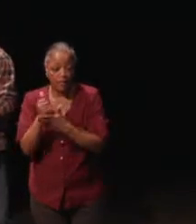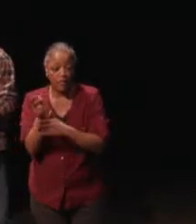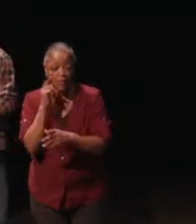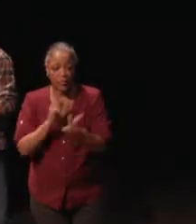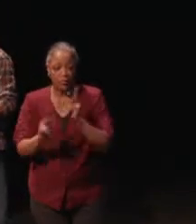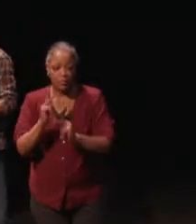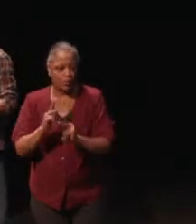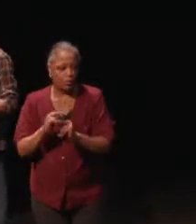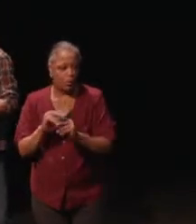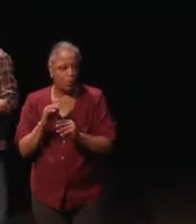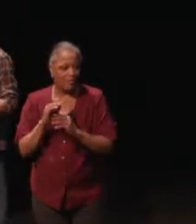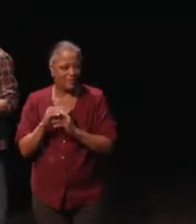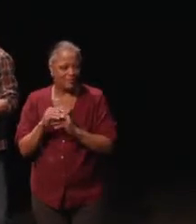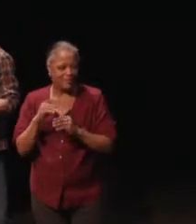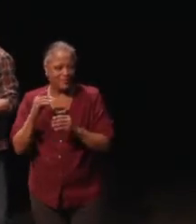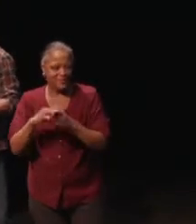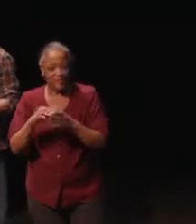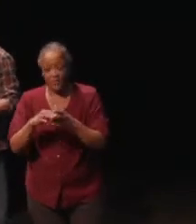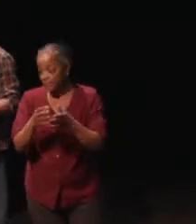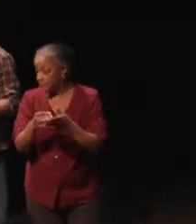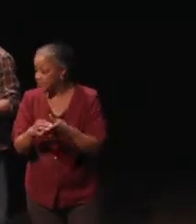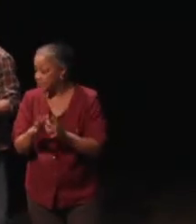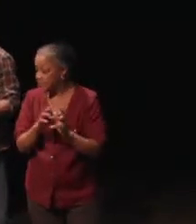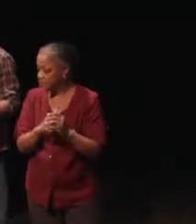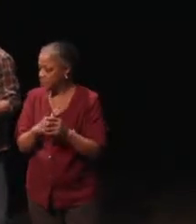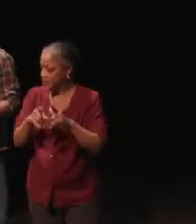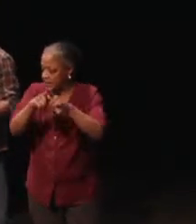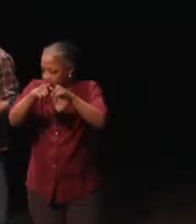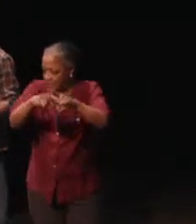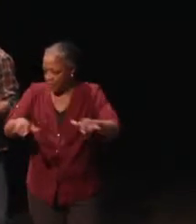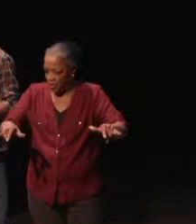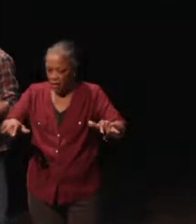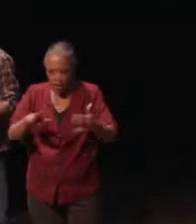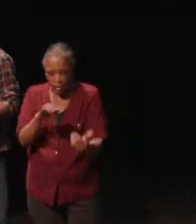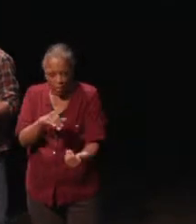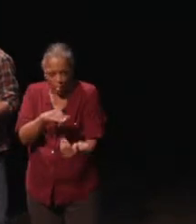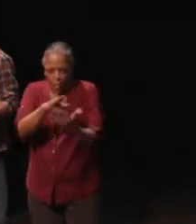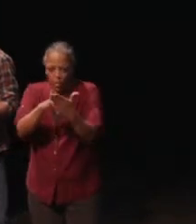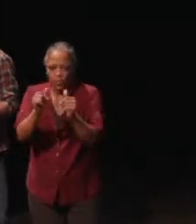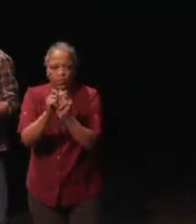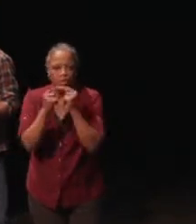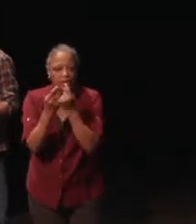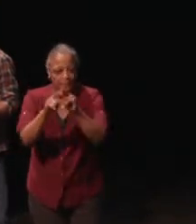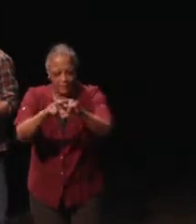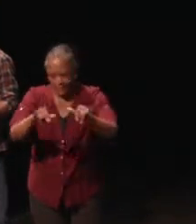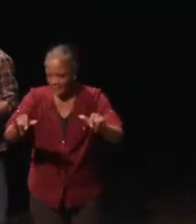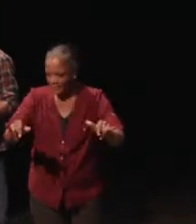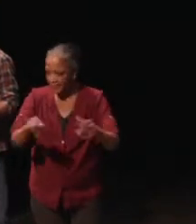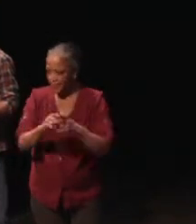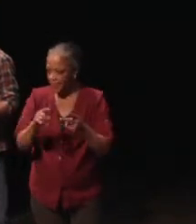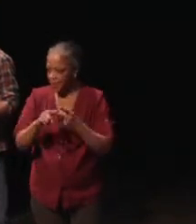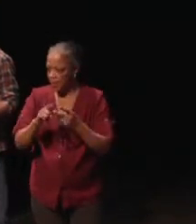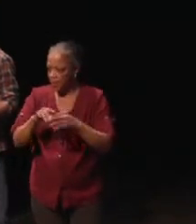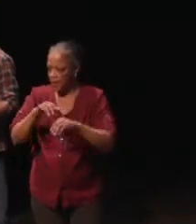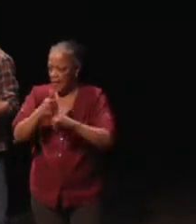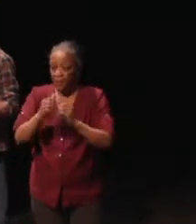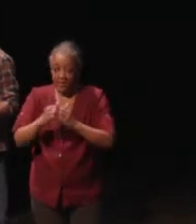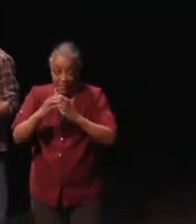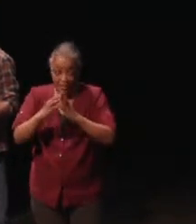So, the key items here are essentially synchronize, approaching the problem with your team, implementation schedule, and the mechanic.